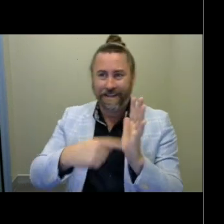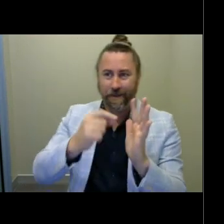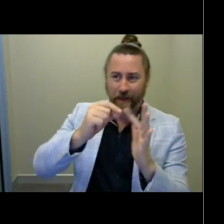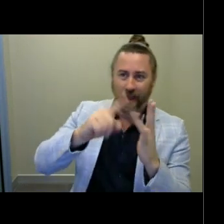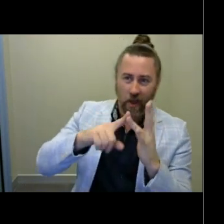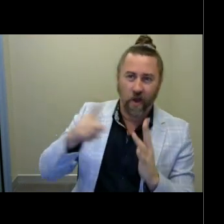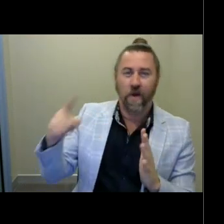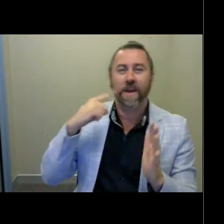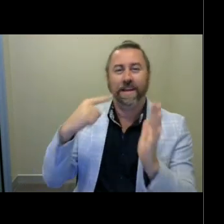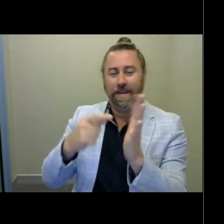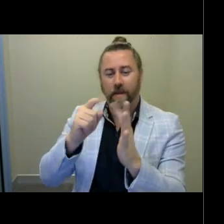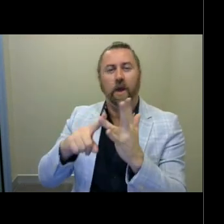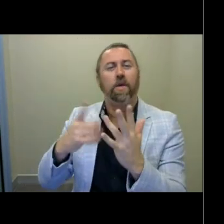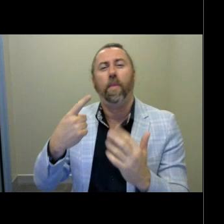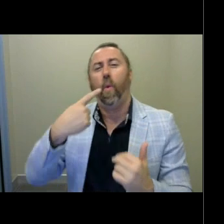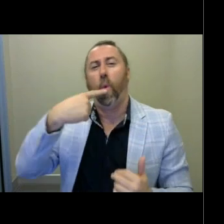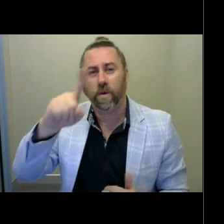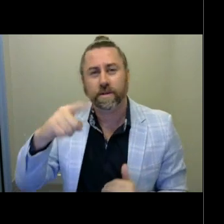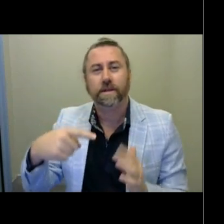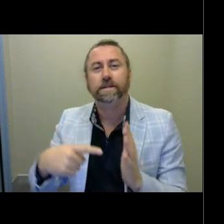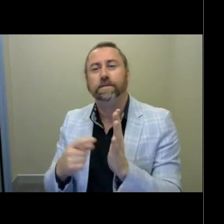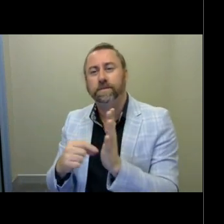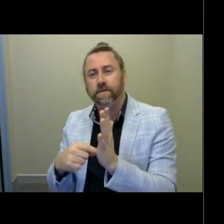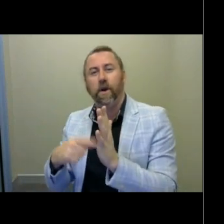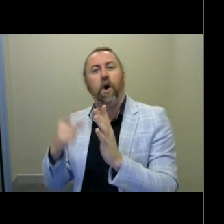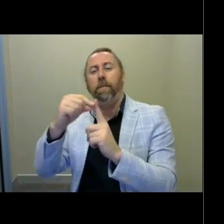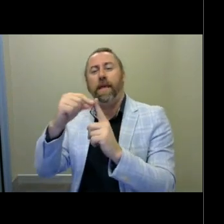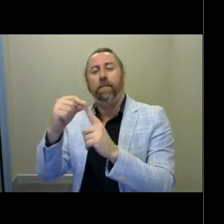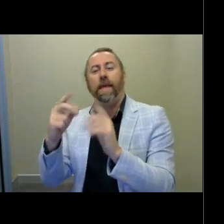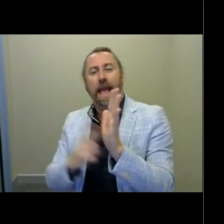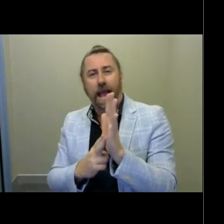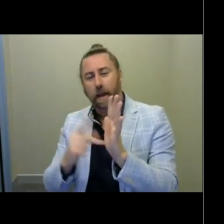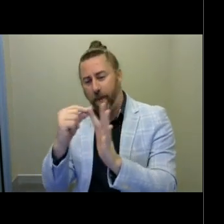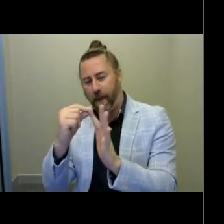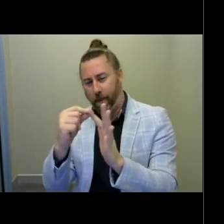TPO, temporary protection order, PPN, police protection notice.